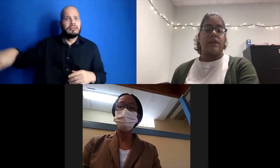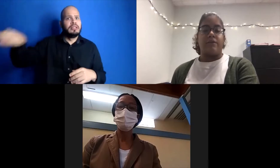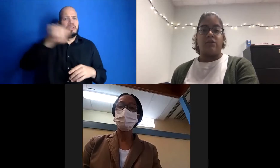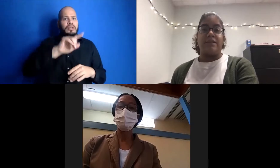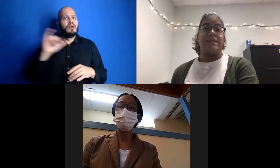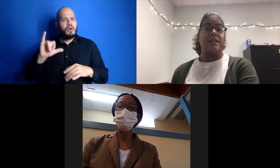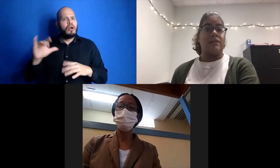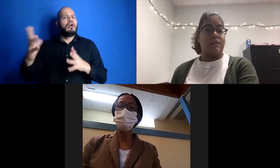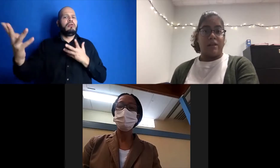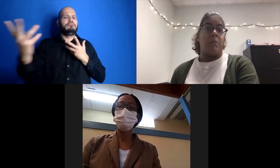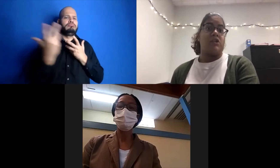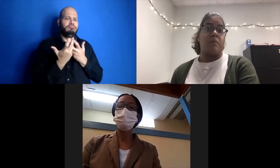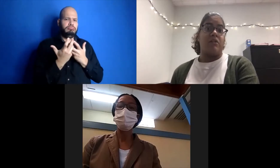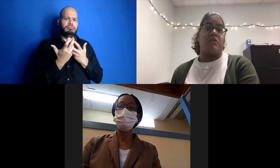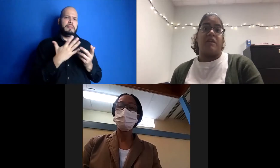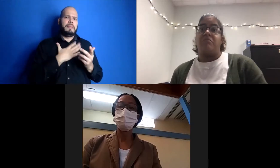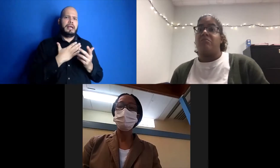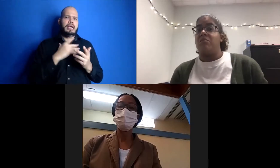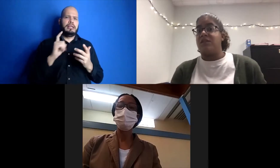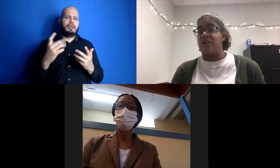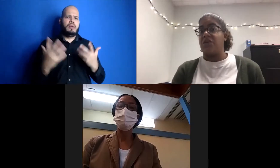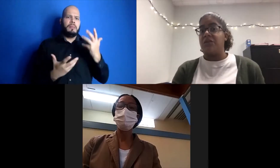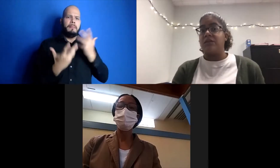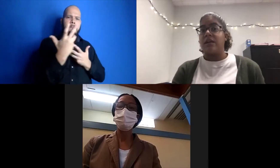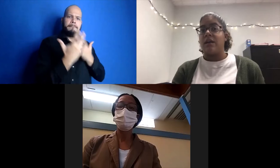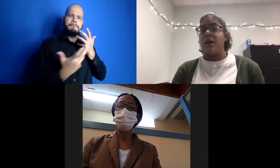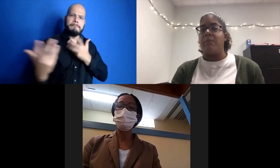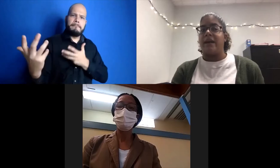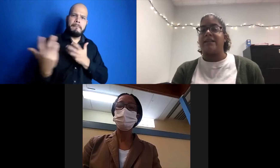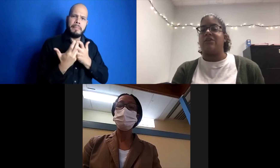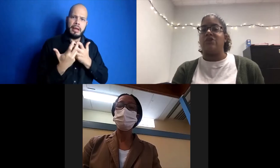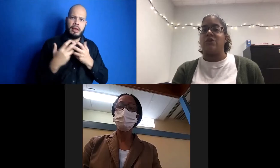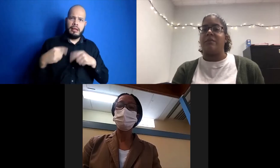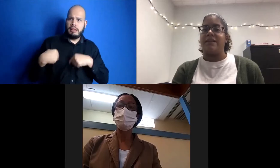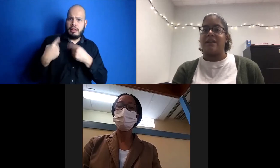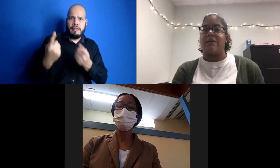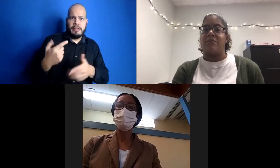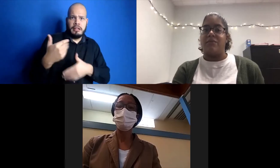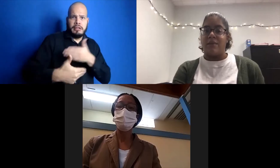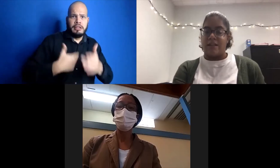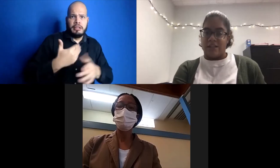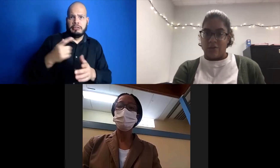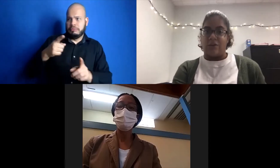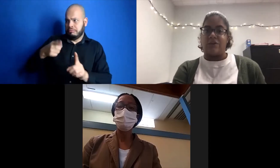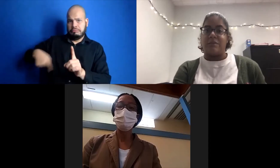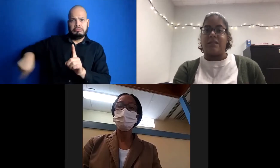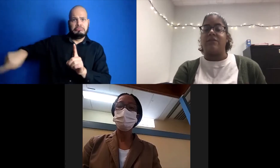students like much better than Stonehill did but I still enjoyed my time at Stonehill specifically